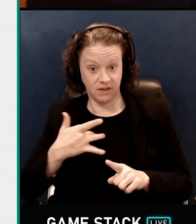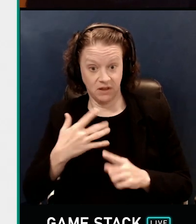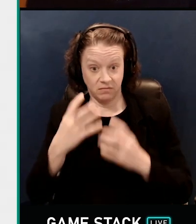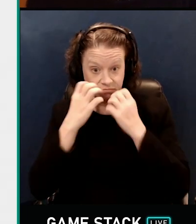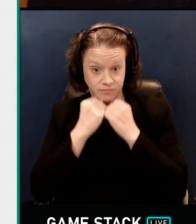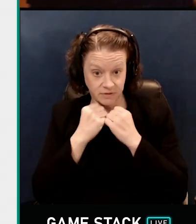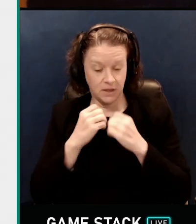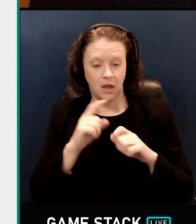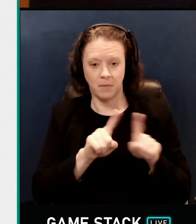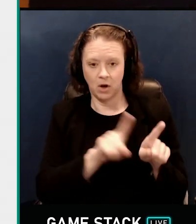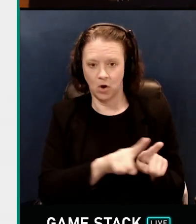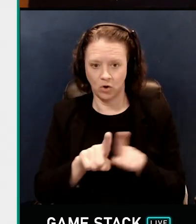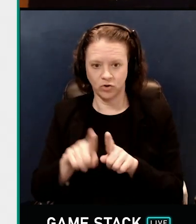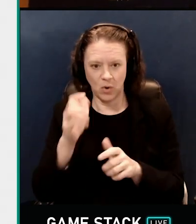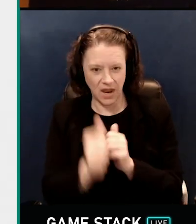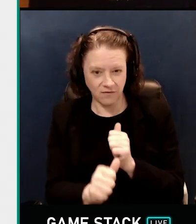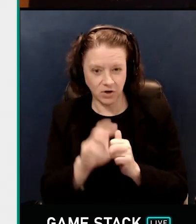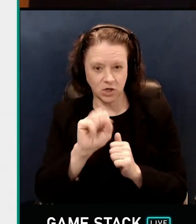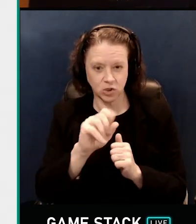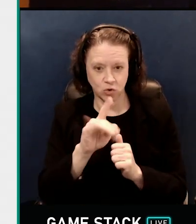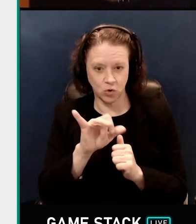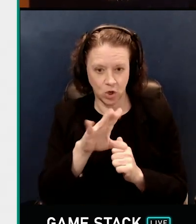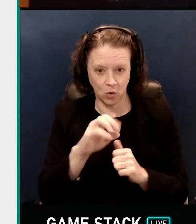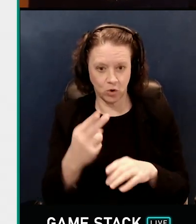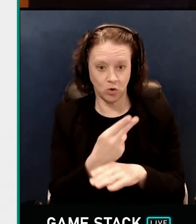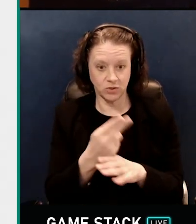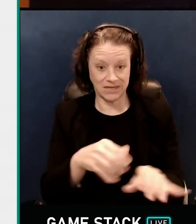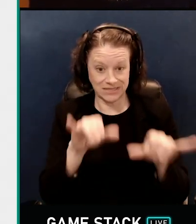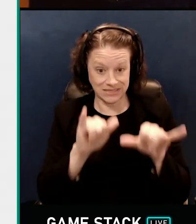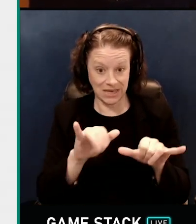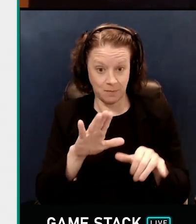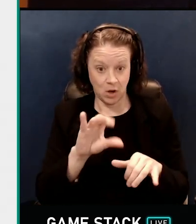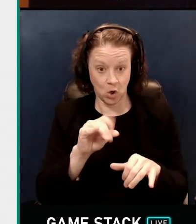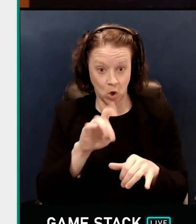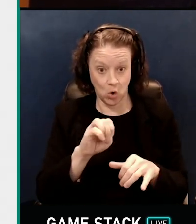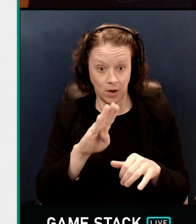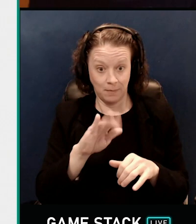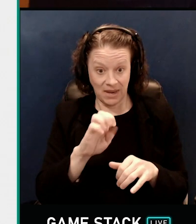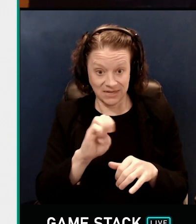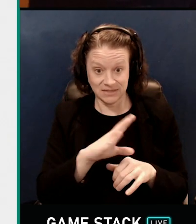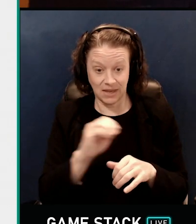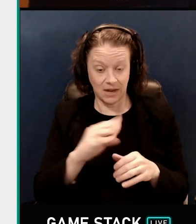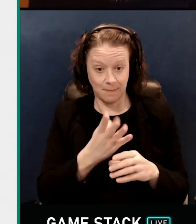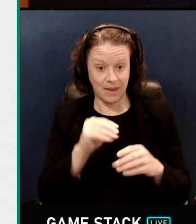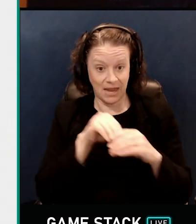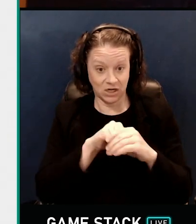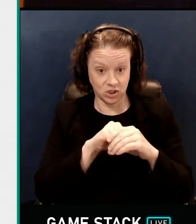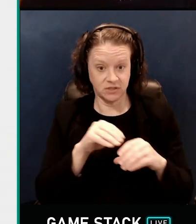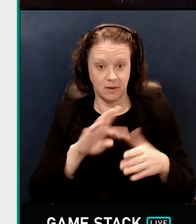but every studio that also is using the same code base in the same packages get those features and get